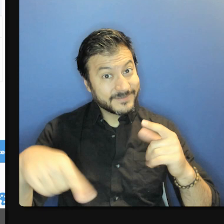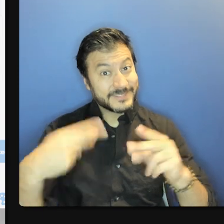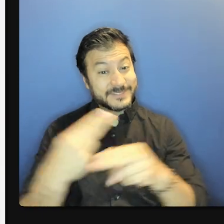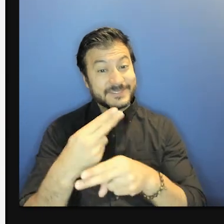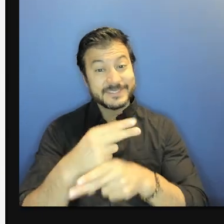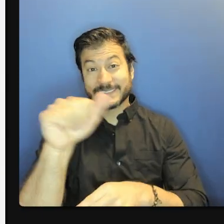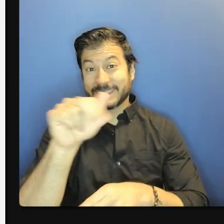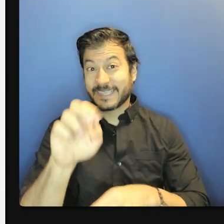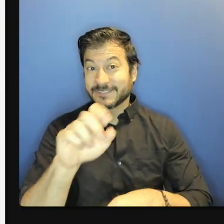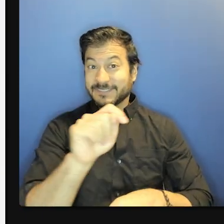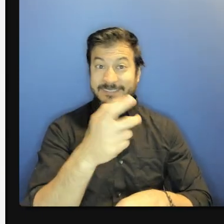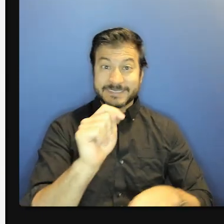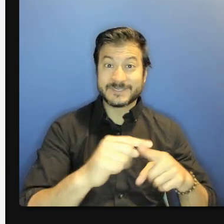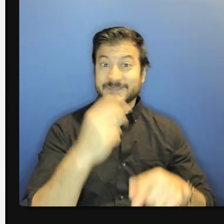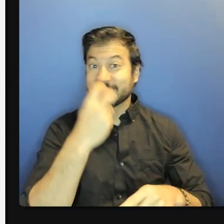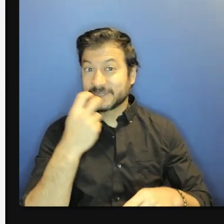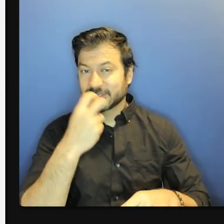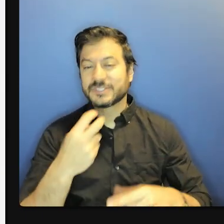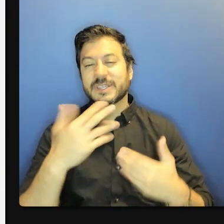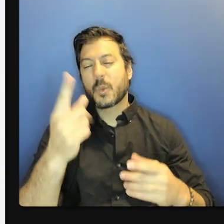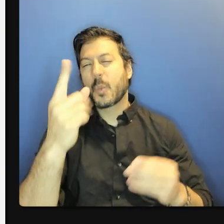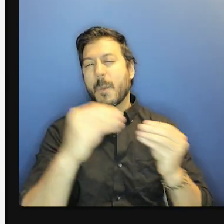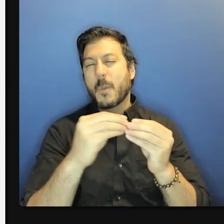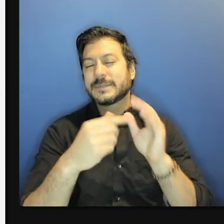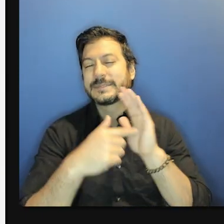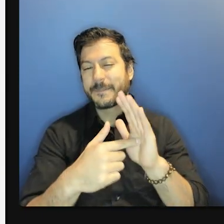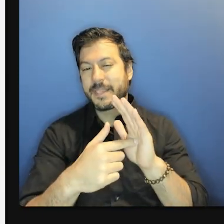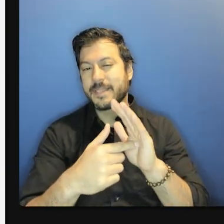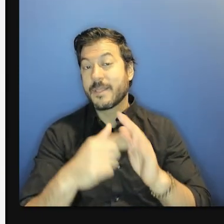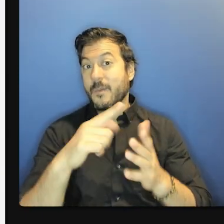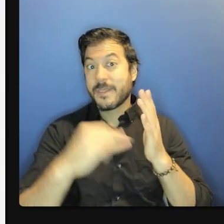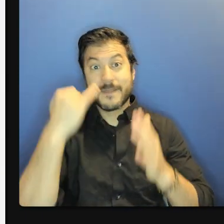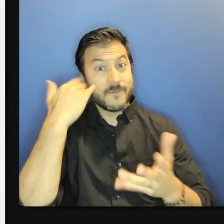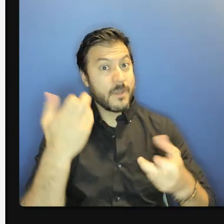Are you excited yet about using Azure text-to-speech in your games? Let's take one more example.